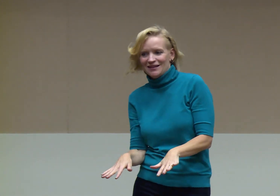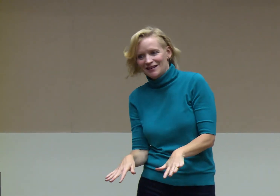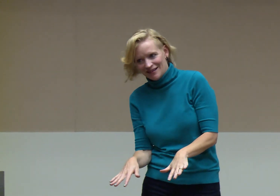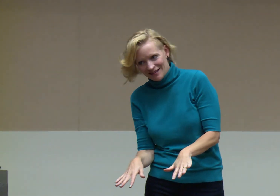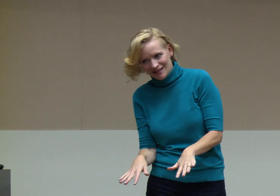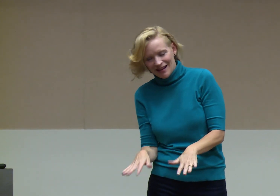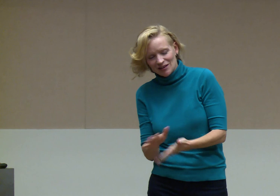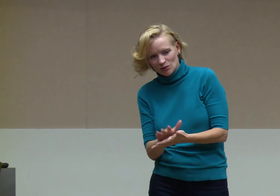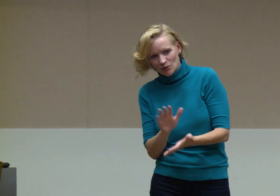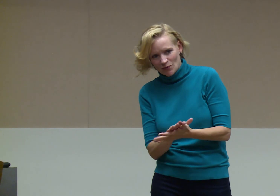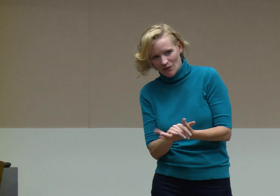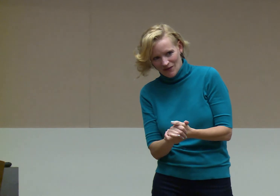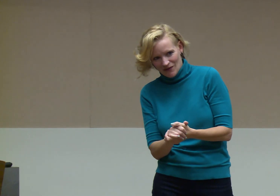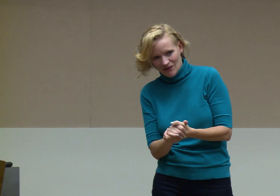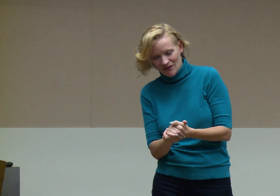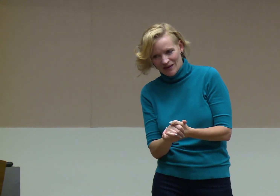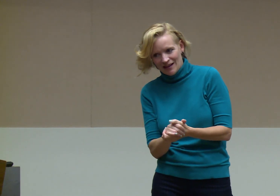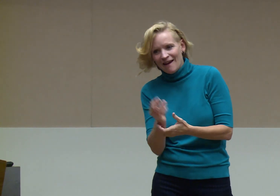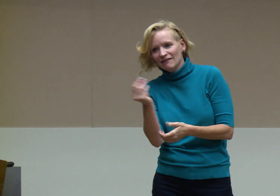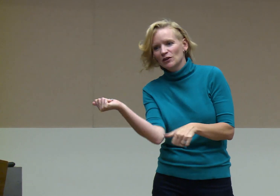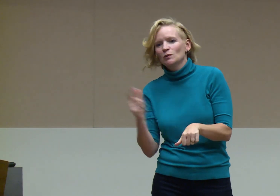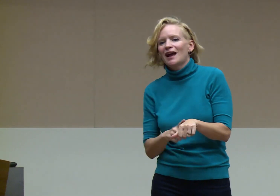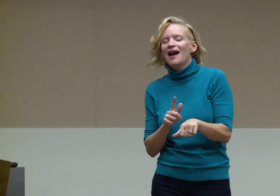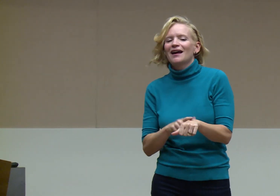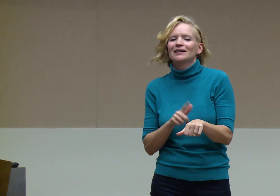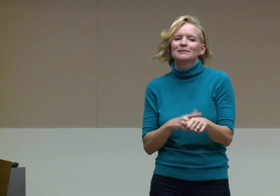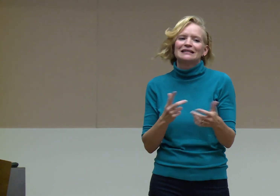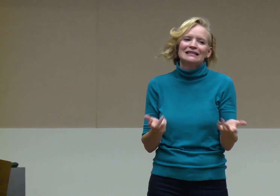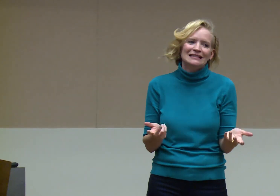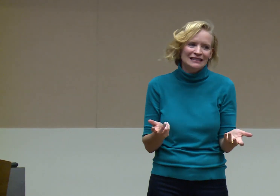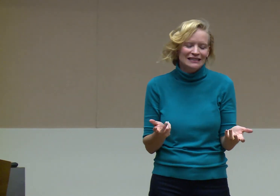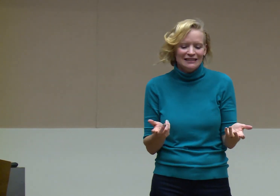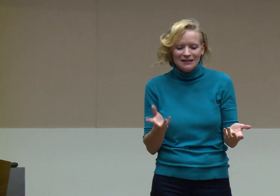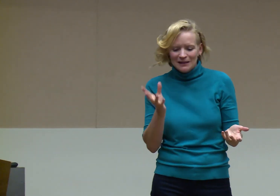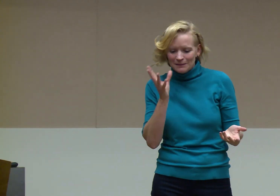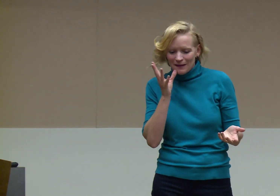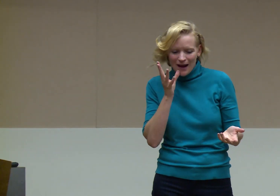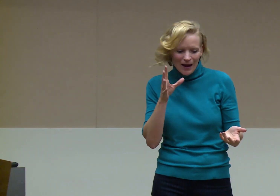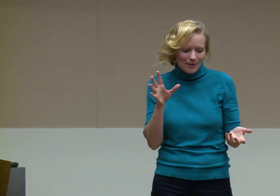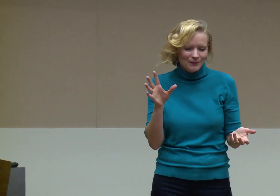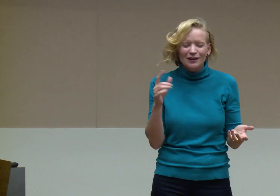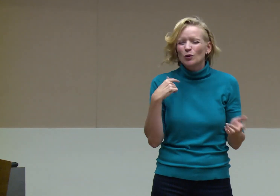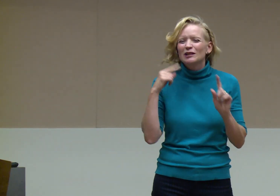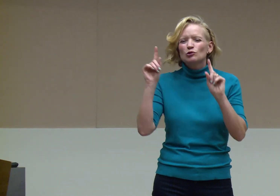when I could at school. There were a couple of times I can remember my mom--